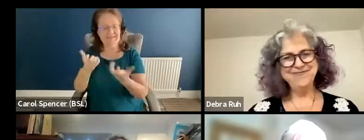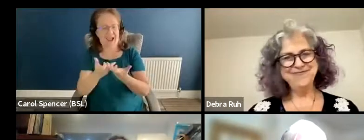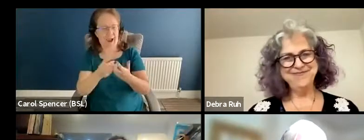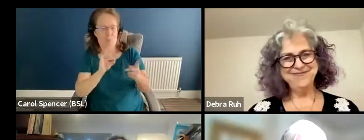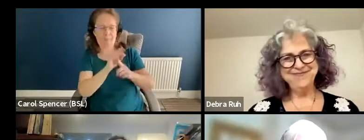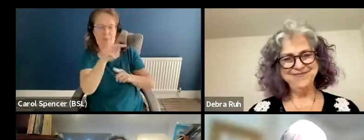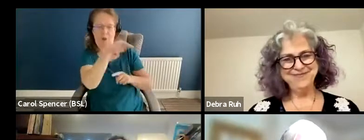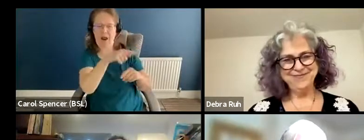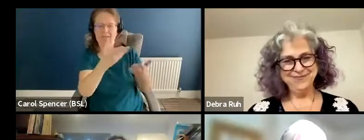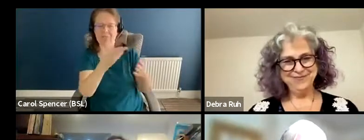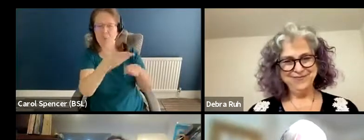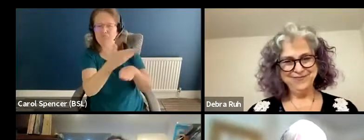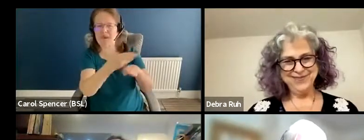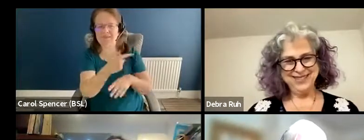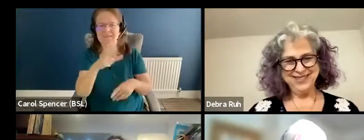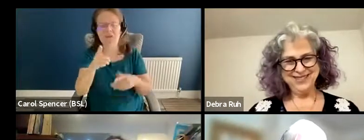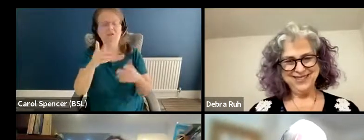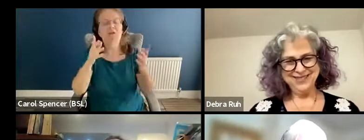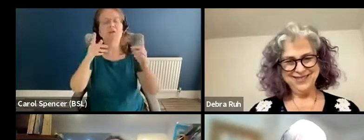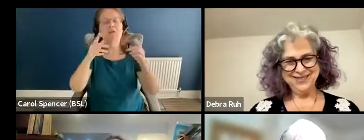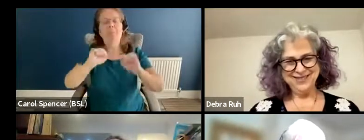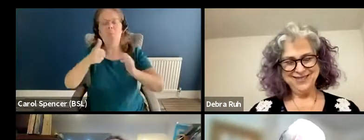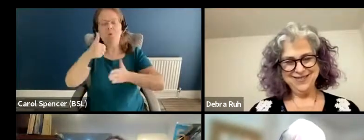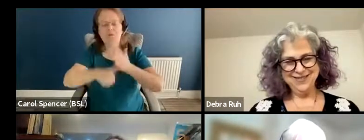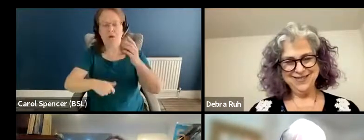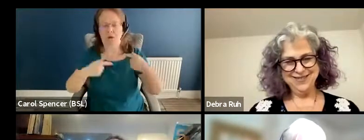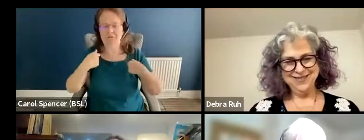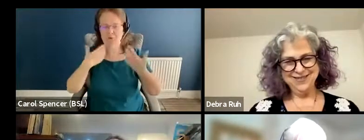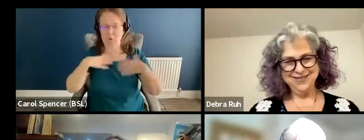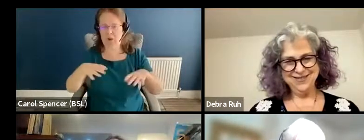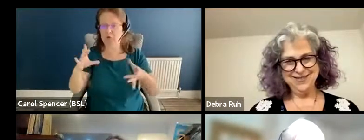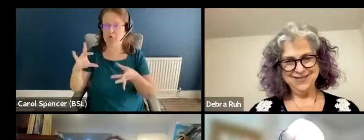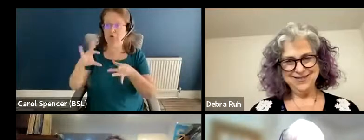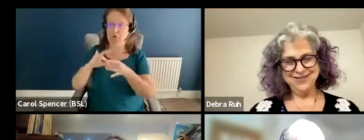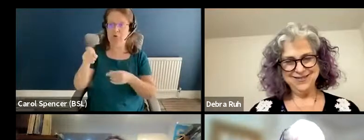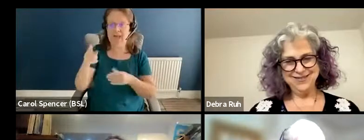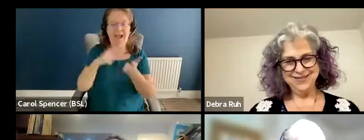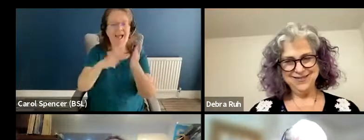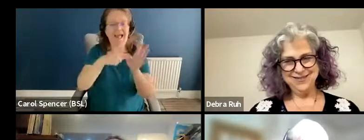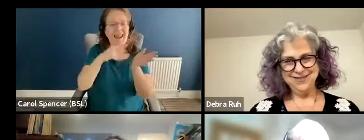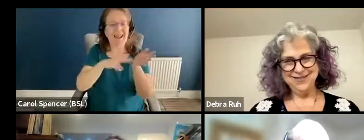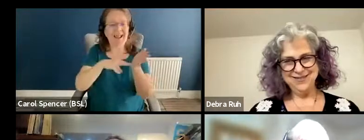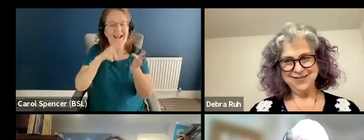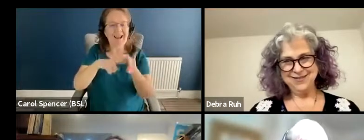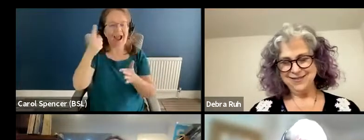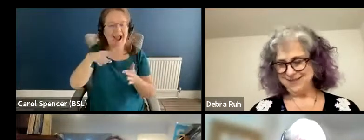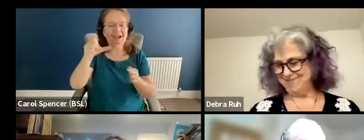bit of housekeeping from me first we've been joined by Lynne and Carol who are British